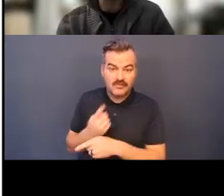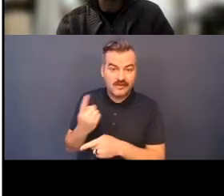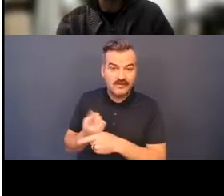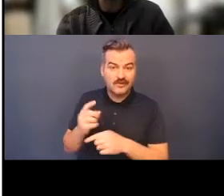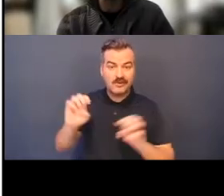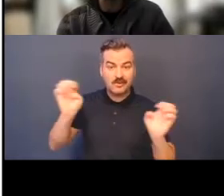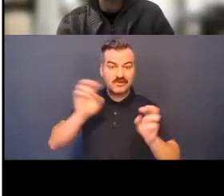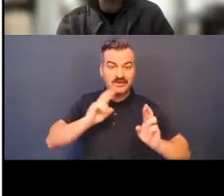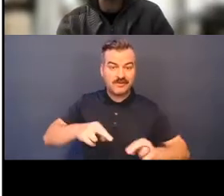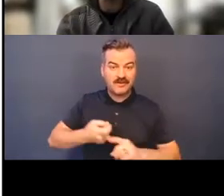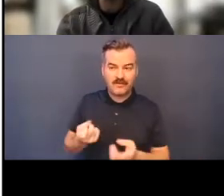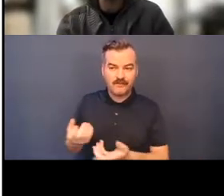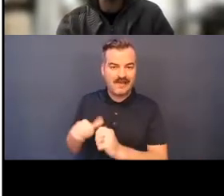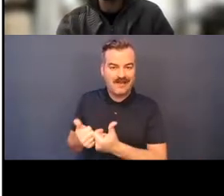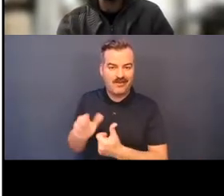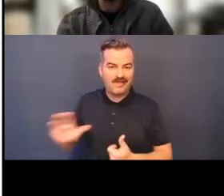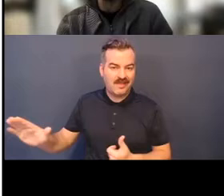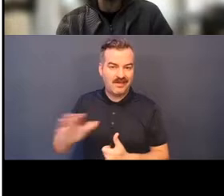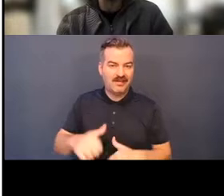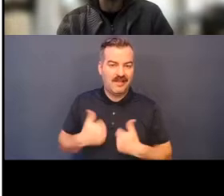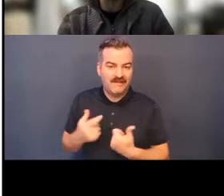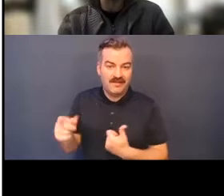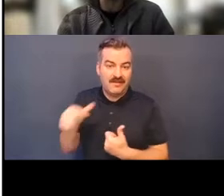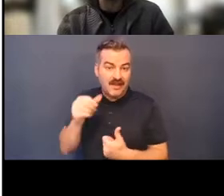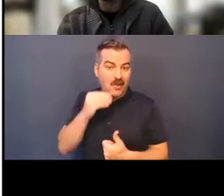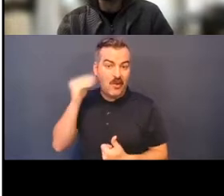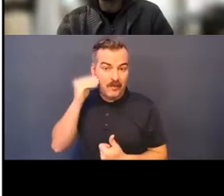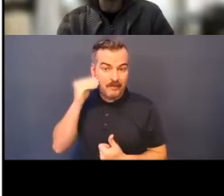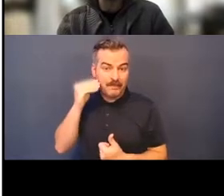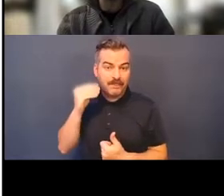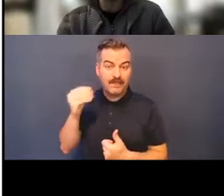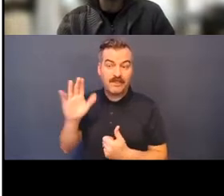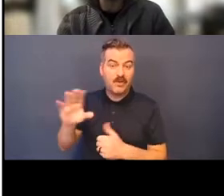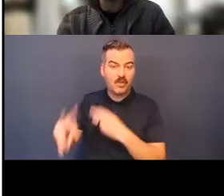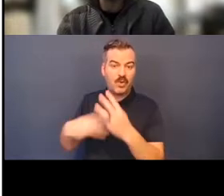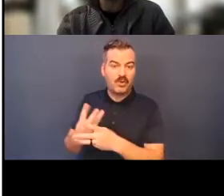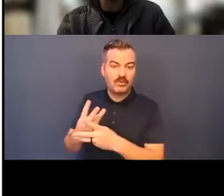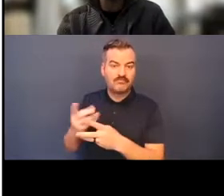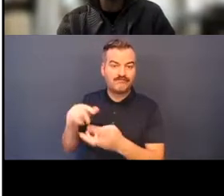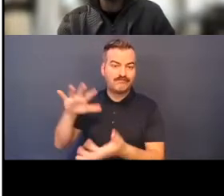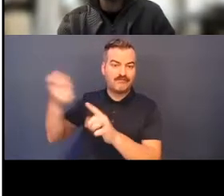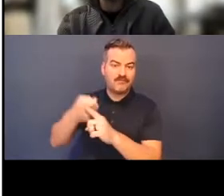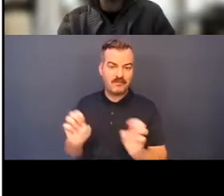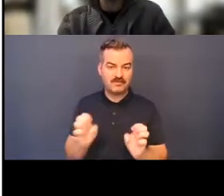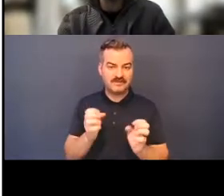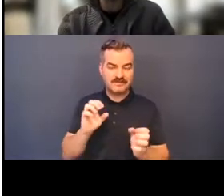is due to the ways in which they are not at home in a world disrupted by an emergency situation. 15:36:10 To be clear, while all bodies are